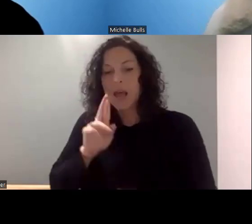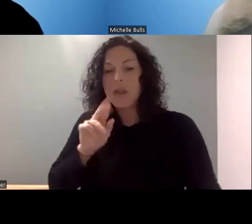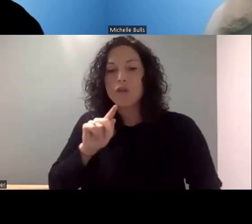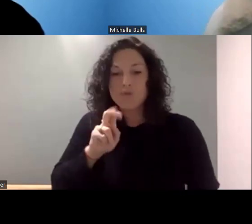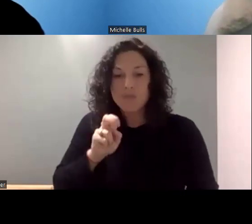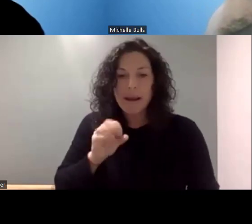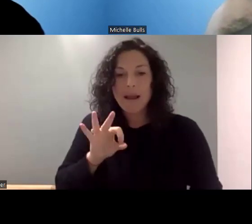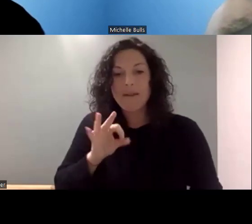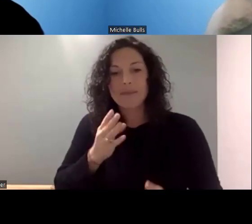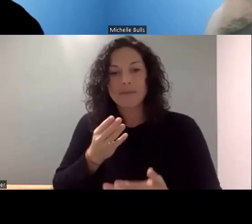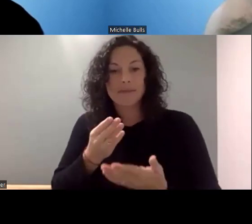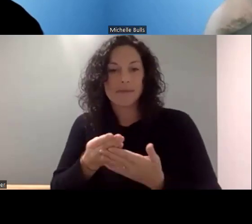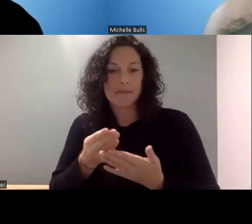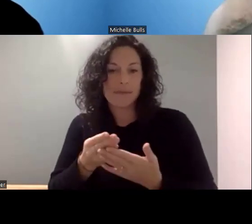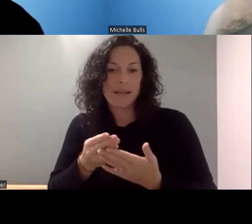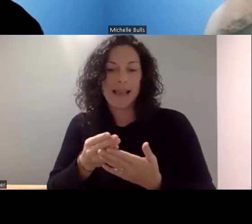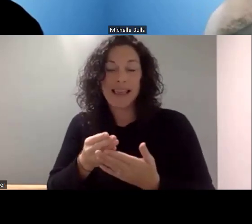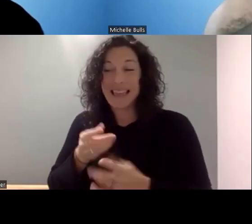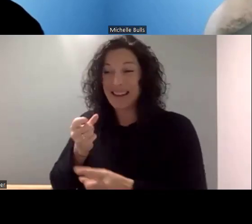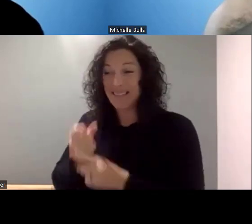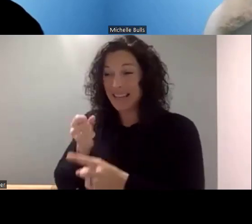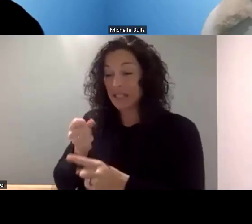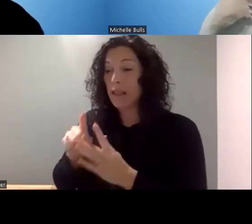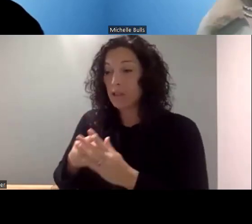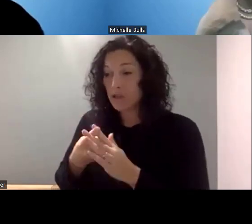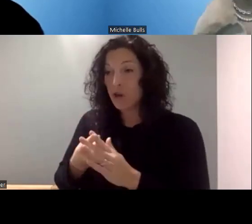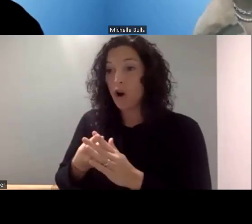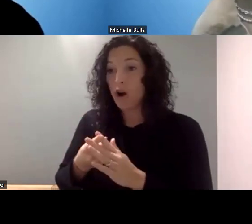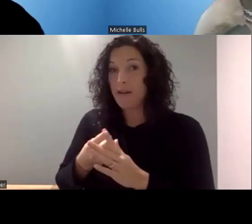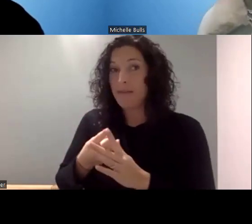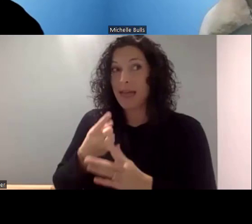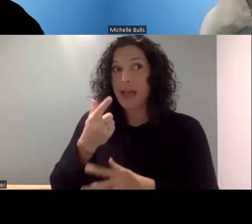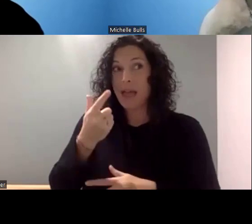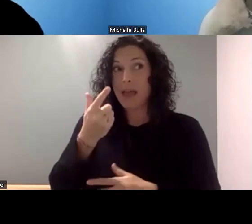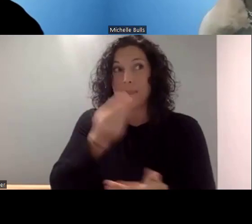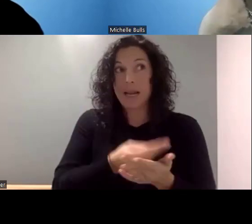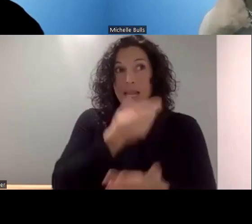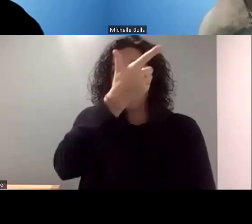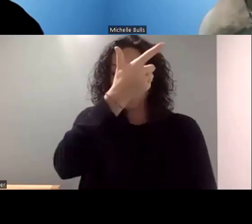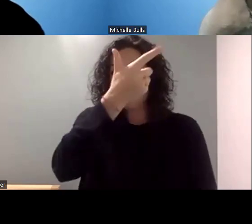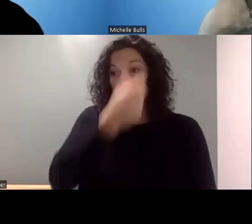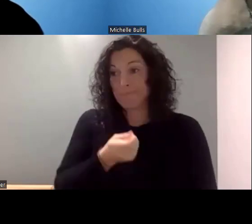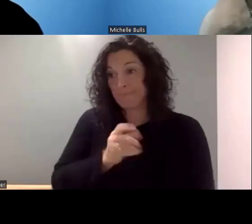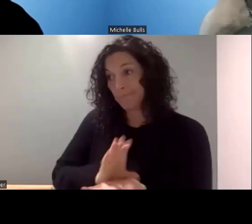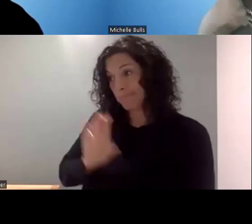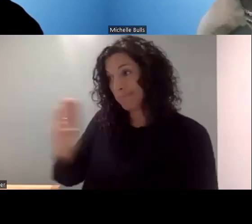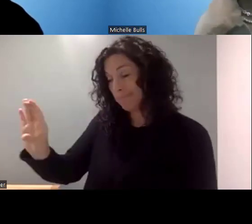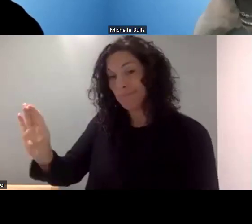in effect at the time of the draw. So I think there's actually a lot that's in that question itself,